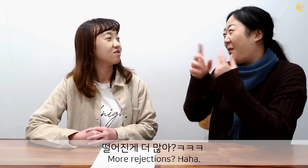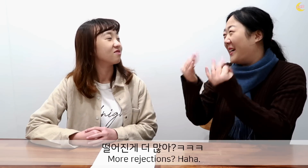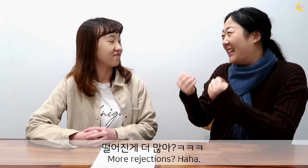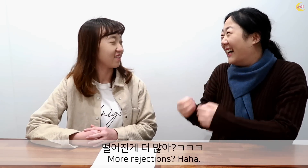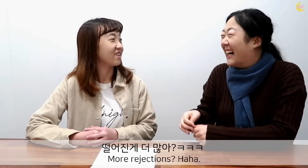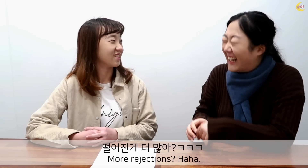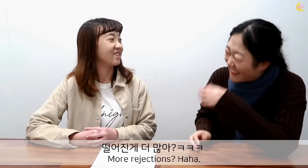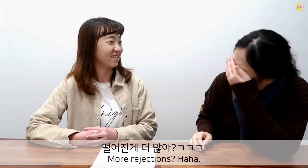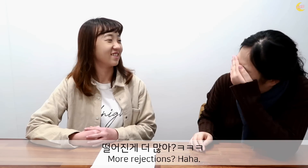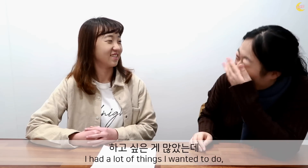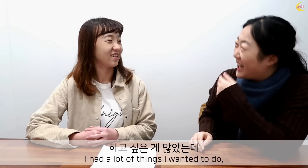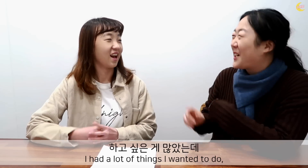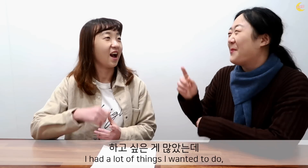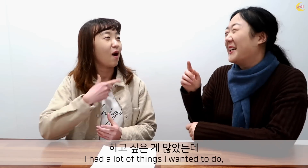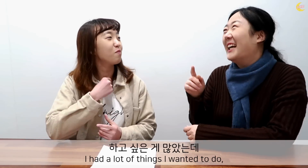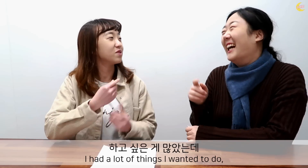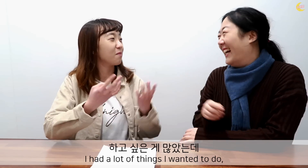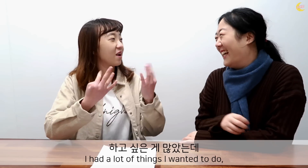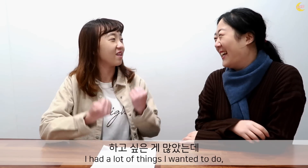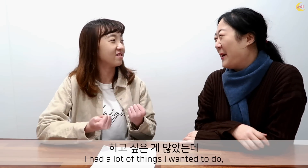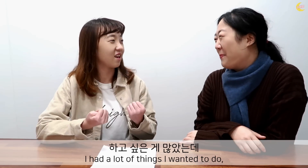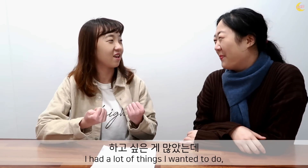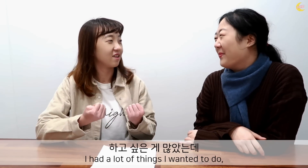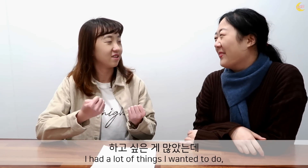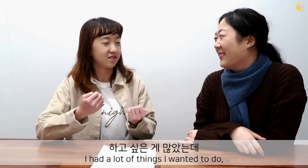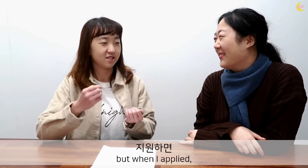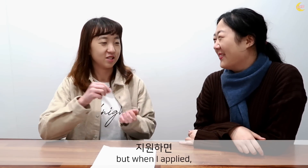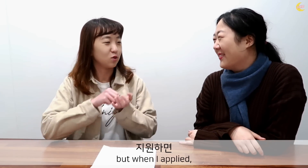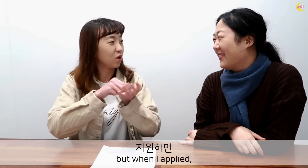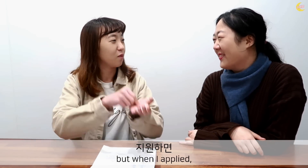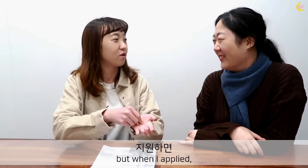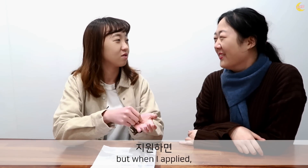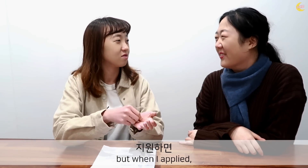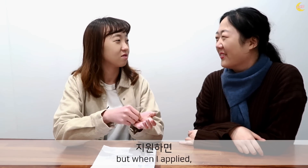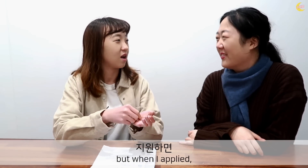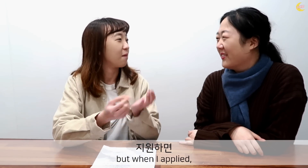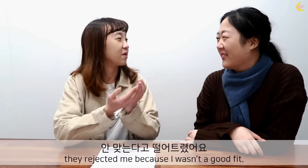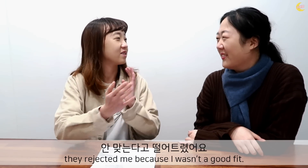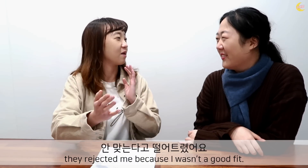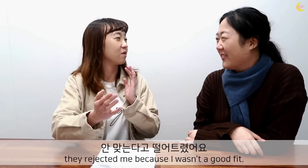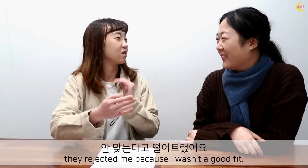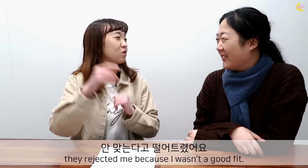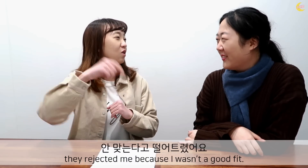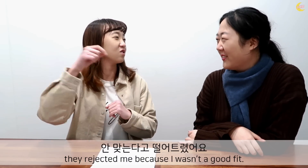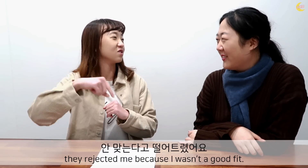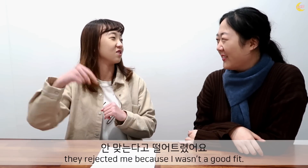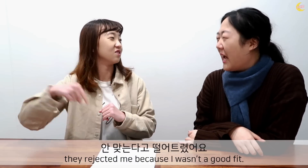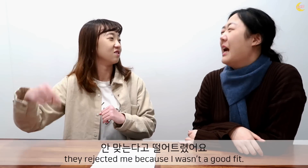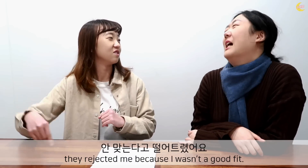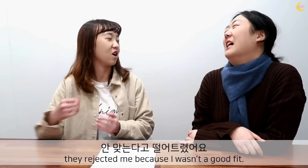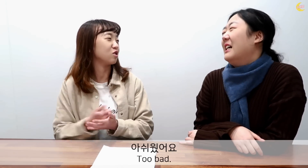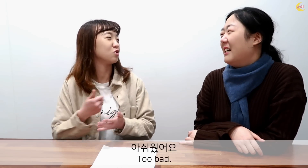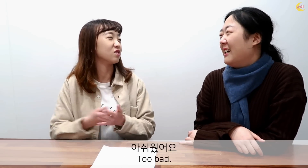More rejections? LOL. I had a lot of things I wanted to do, but when I applied, they rejected me because I wasn’t a good fit.